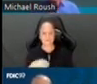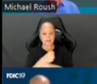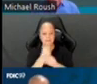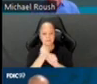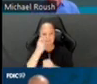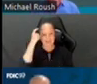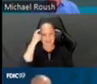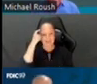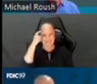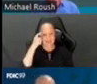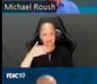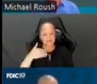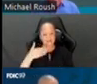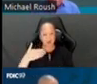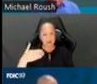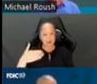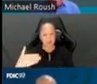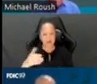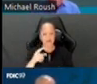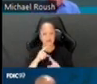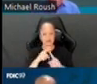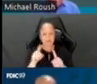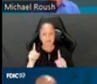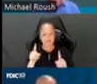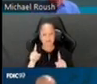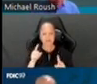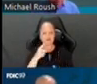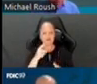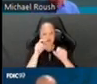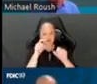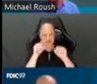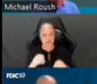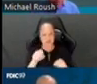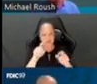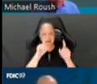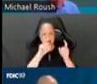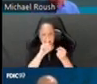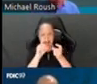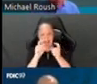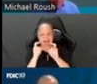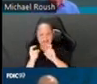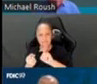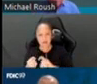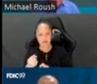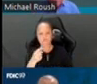chronologically. However, you can certainly customize it the way that you feel. You don't